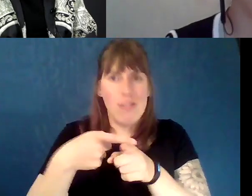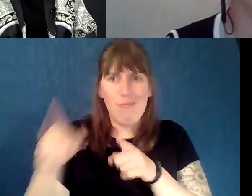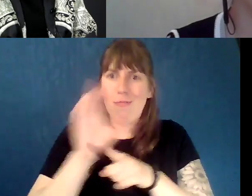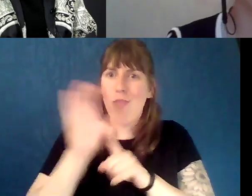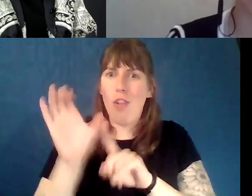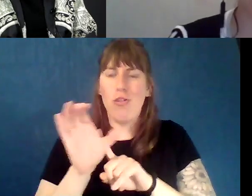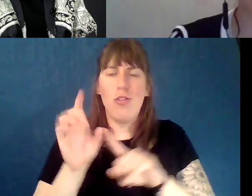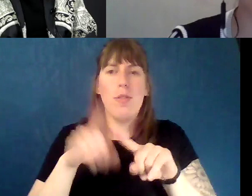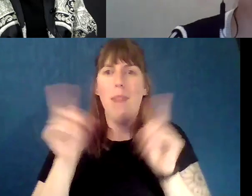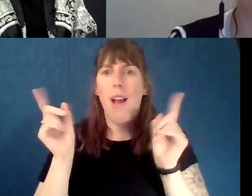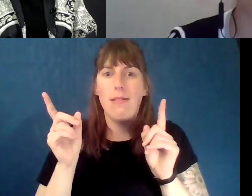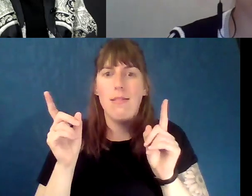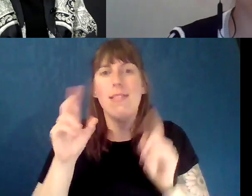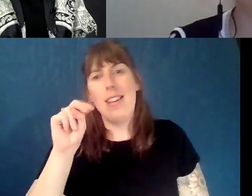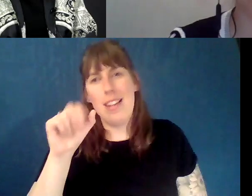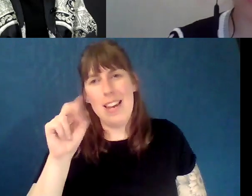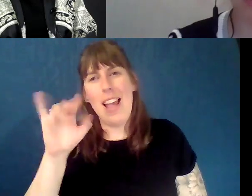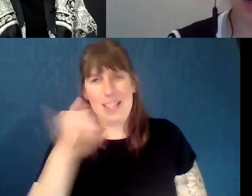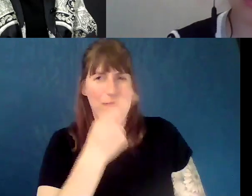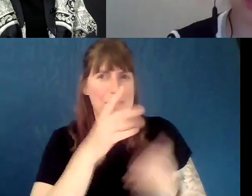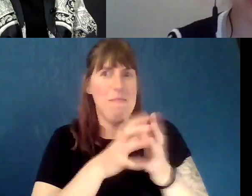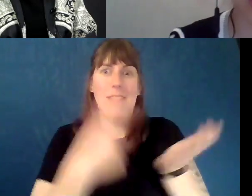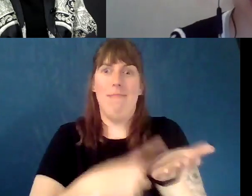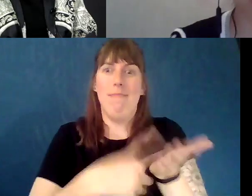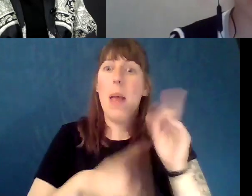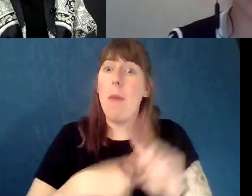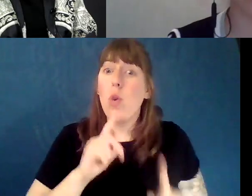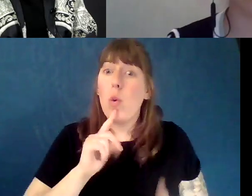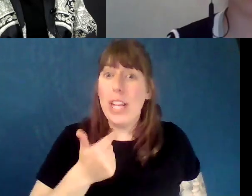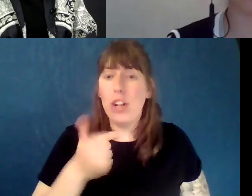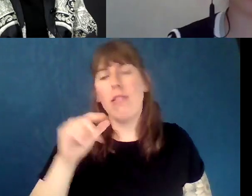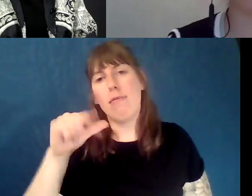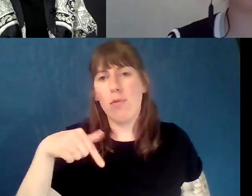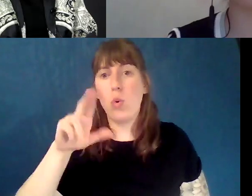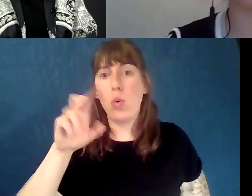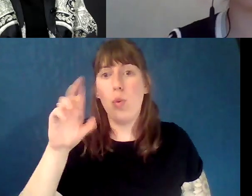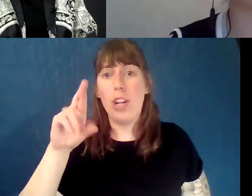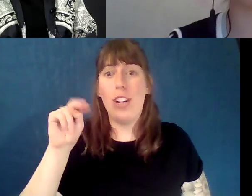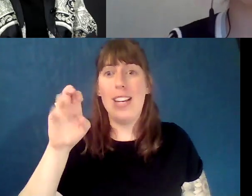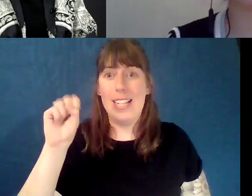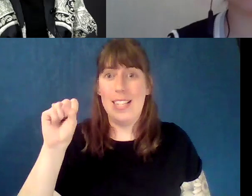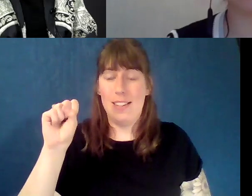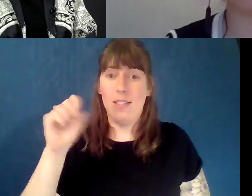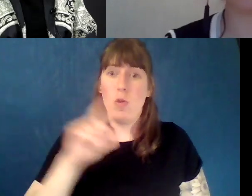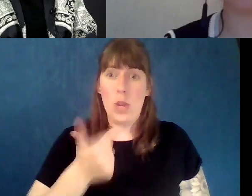and Nancy we've had lots of conversations about queerness as well, and how queer identity is